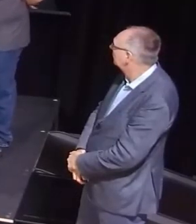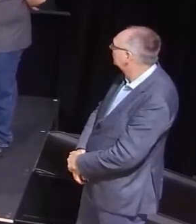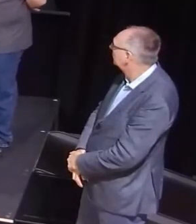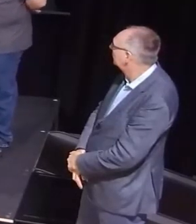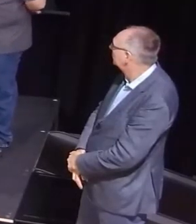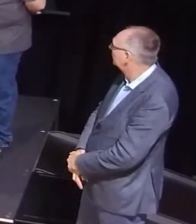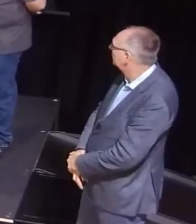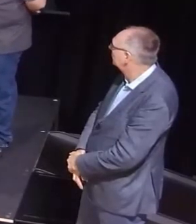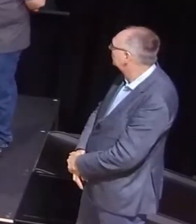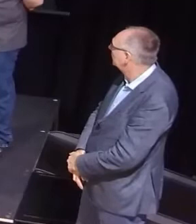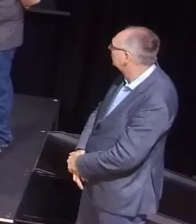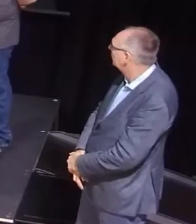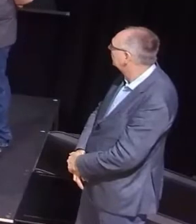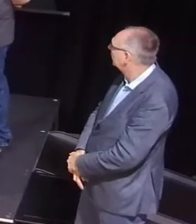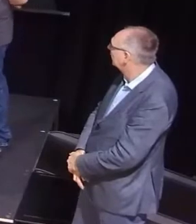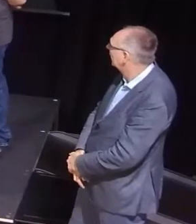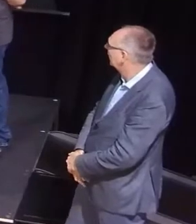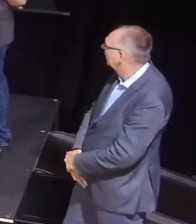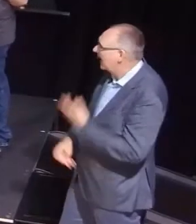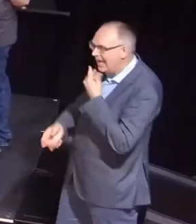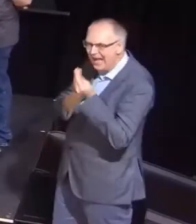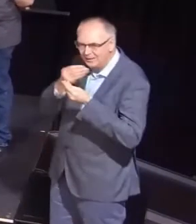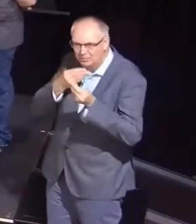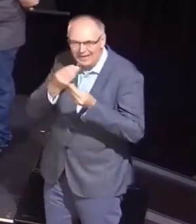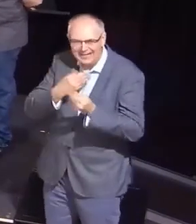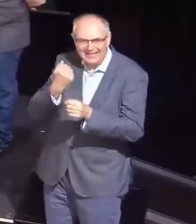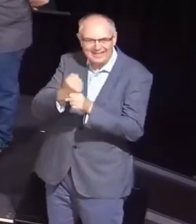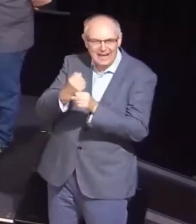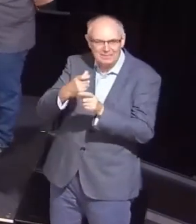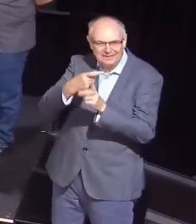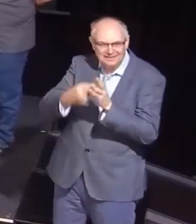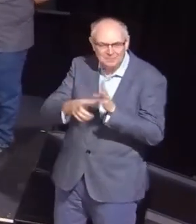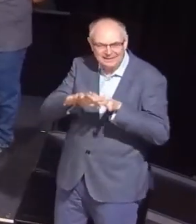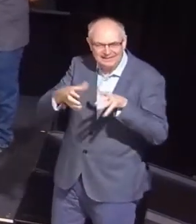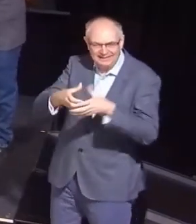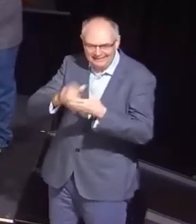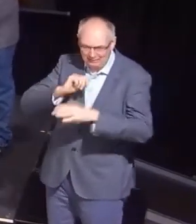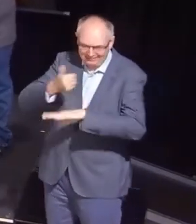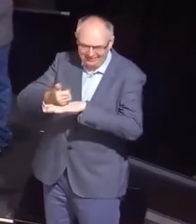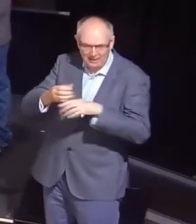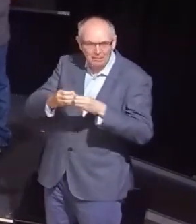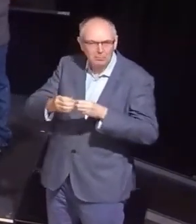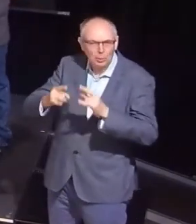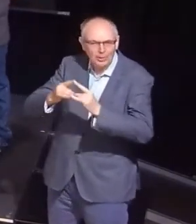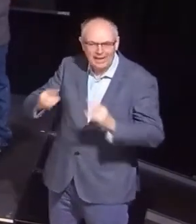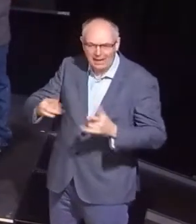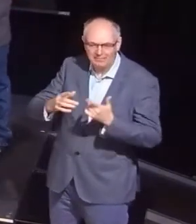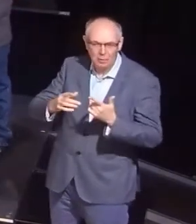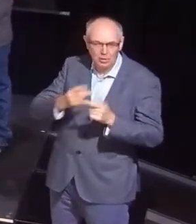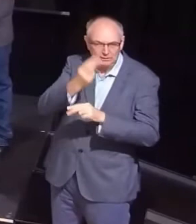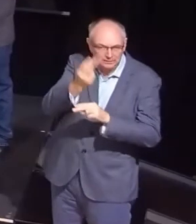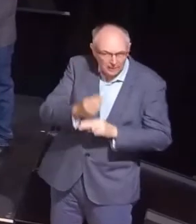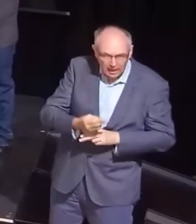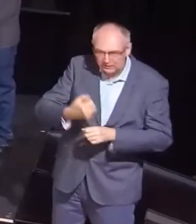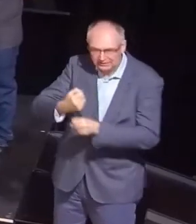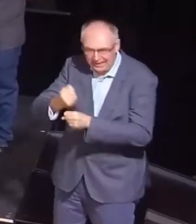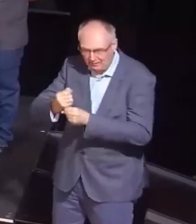The slide says: "The gaming and disability team hosted a boot camp to bring developers and designers... ..together to learn more about inclusive design."